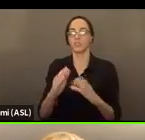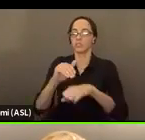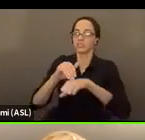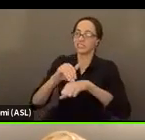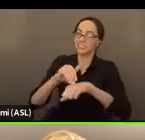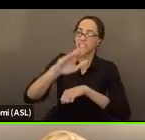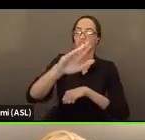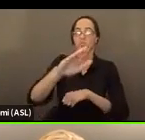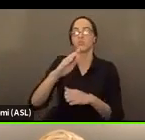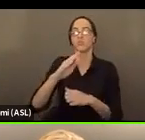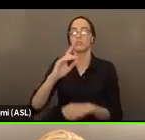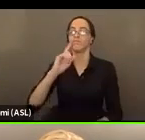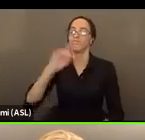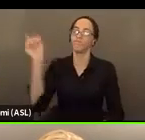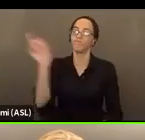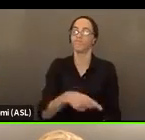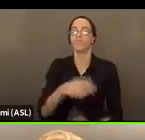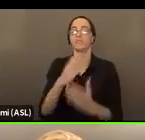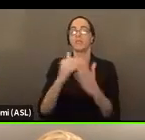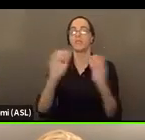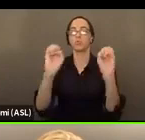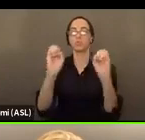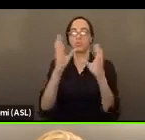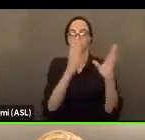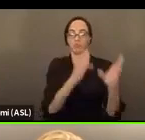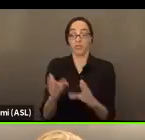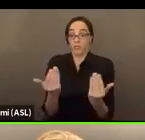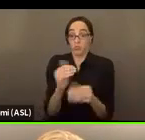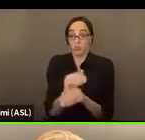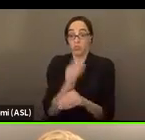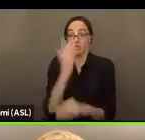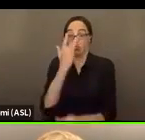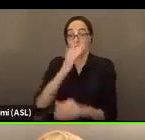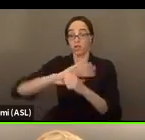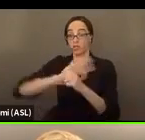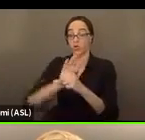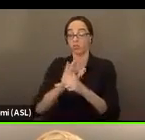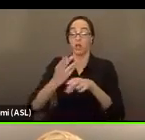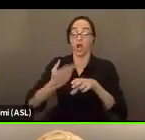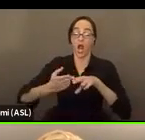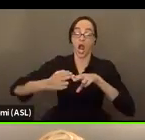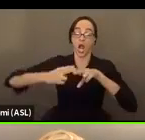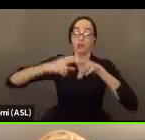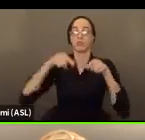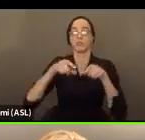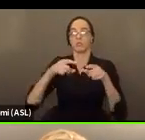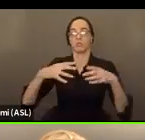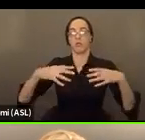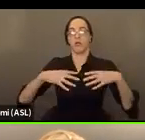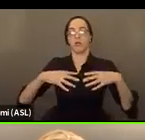plans tonight given that covetous is spiking over the holidays and that includes a curfew